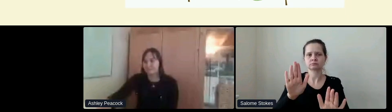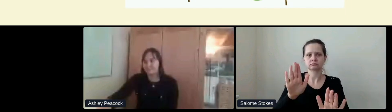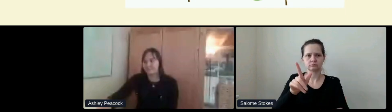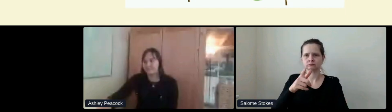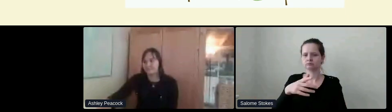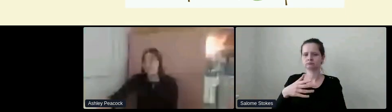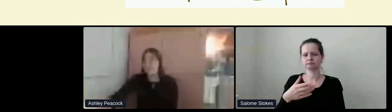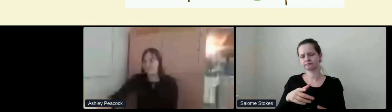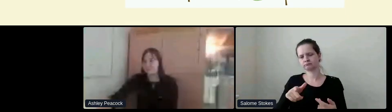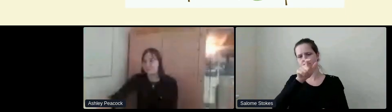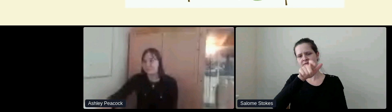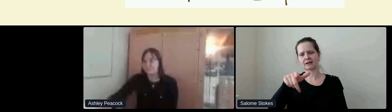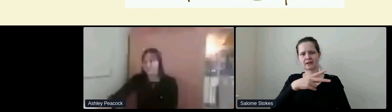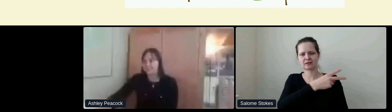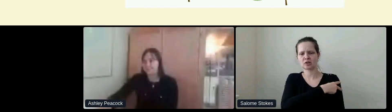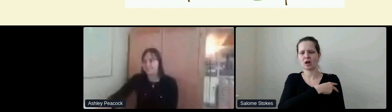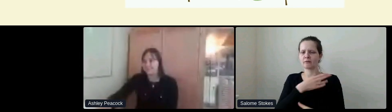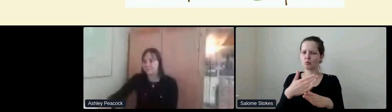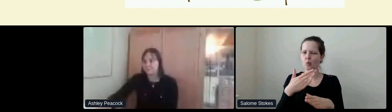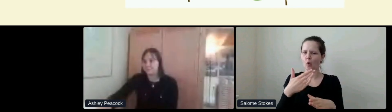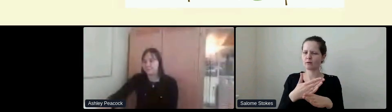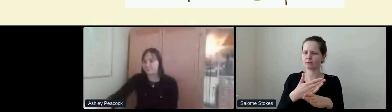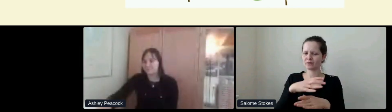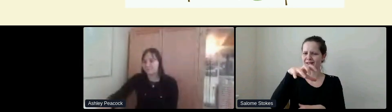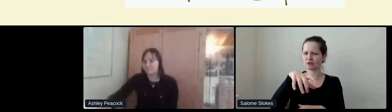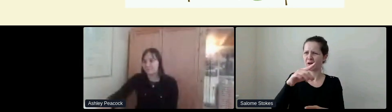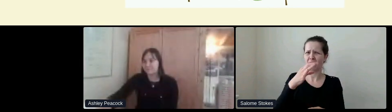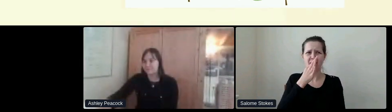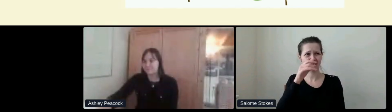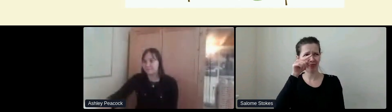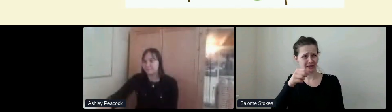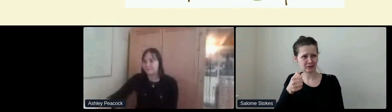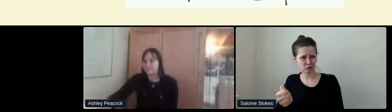standing next to the train and I asked them "is this train going to Birmingham?" and they